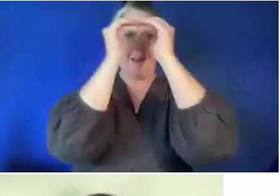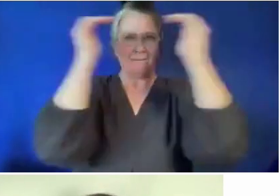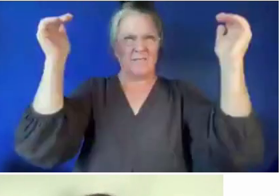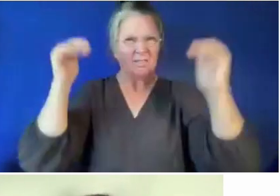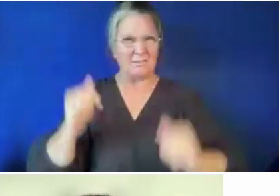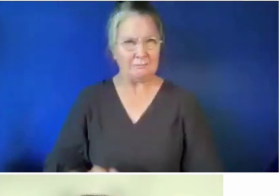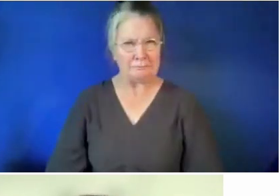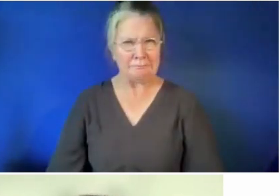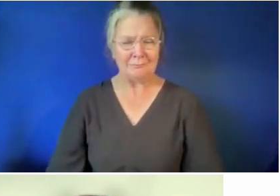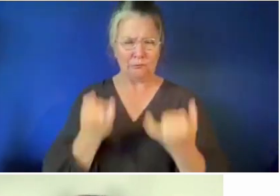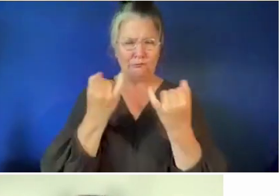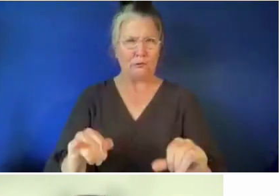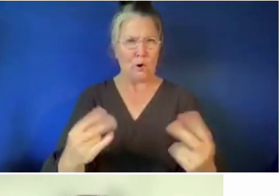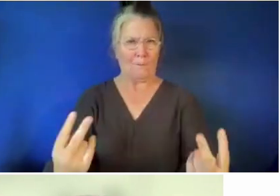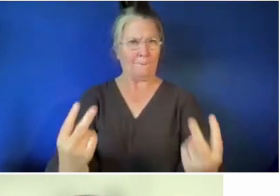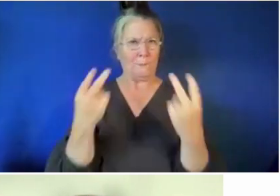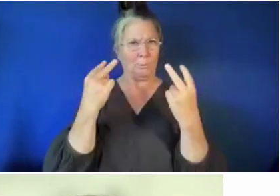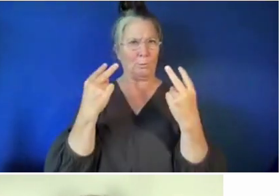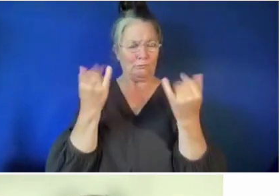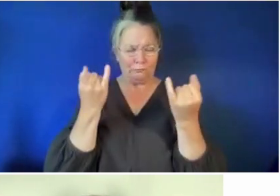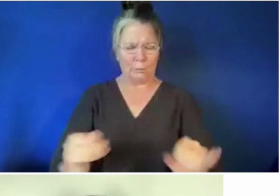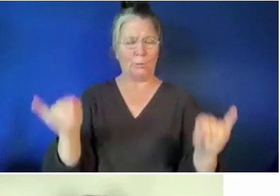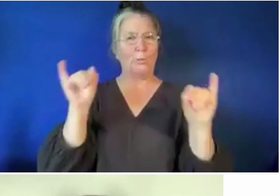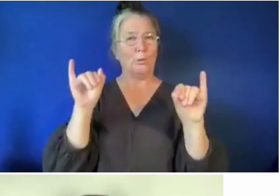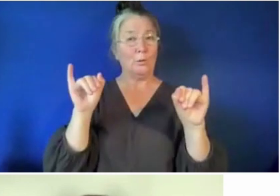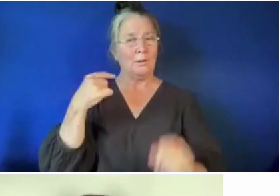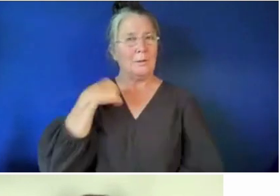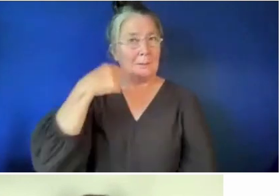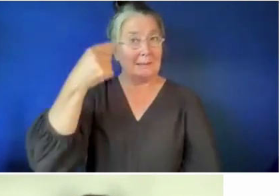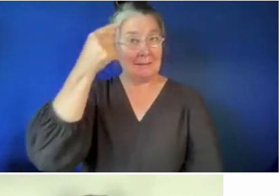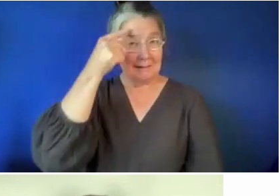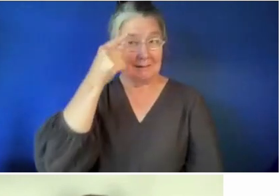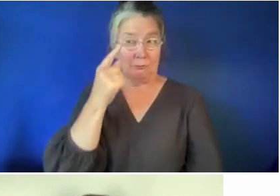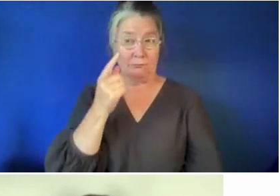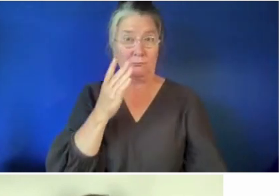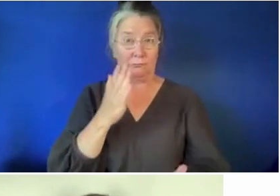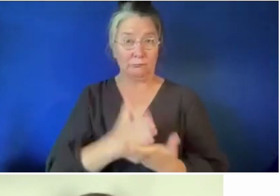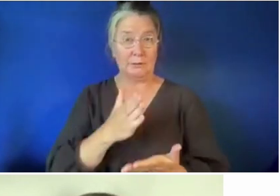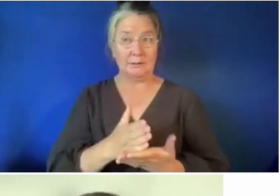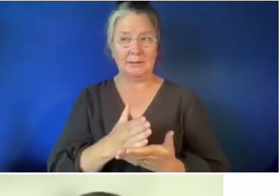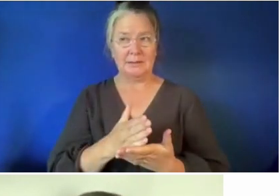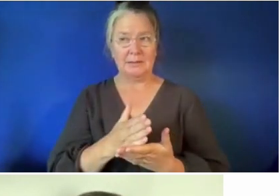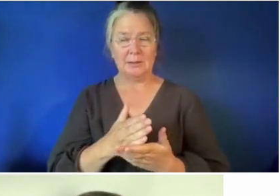I think the challenge and the opportunity is to empower those conversations.